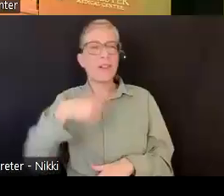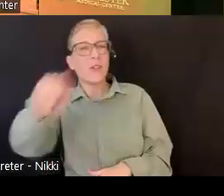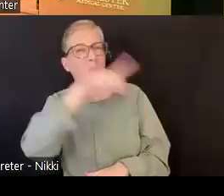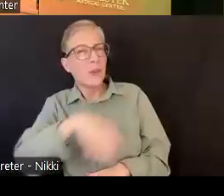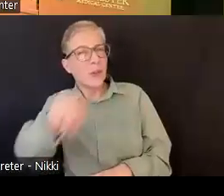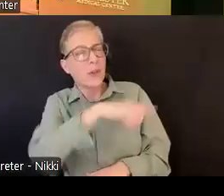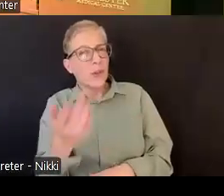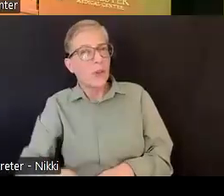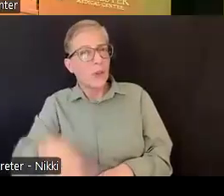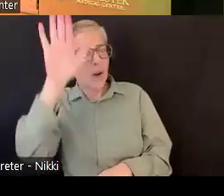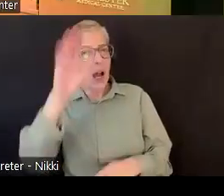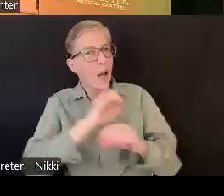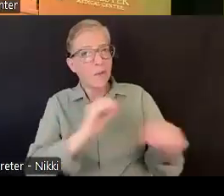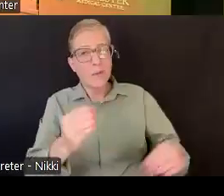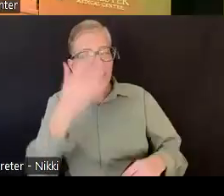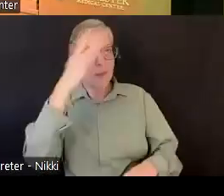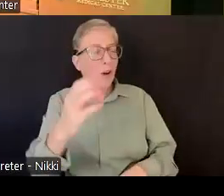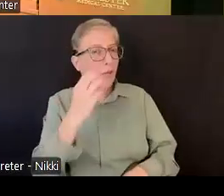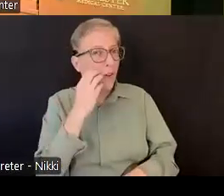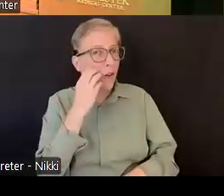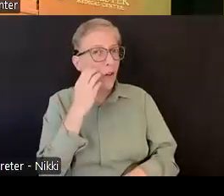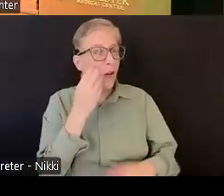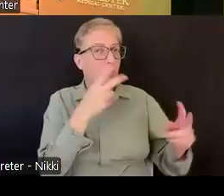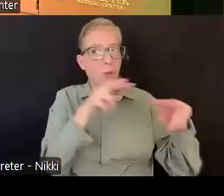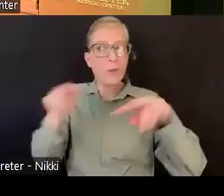younger people they're just weirdly and I've seen it in the fellows they're different over the last